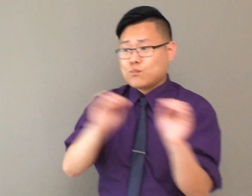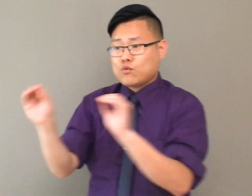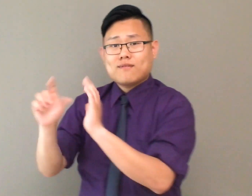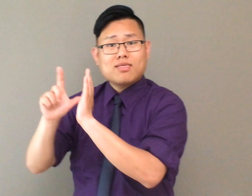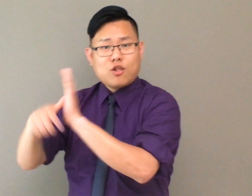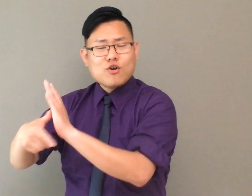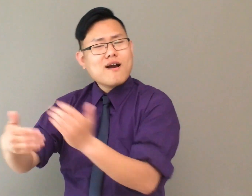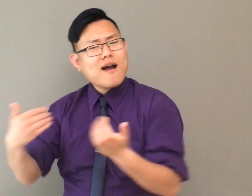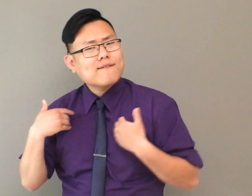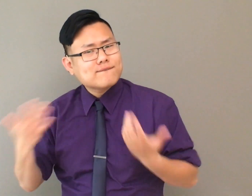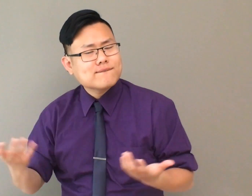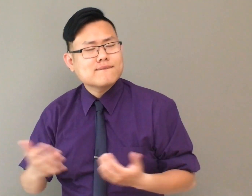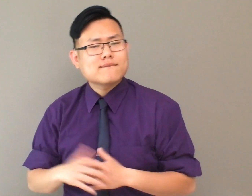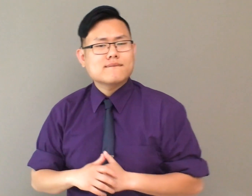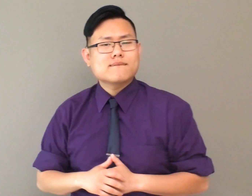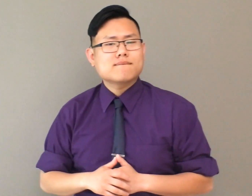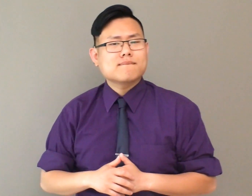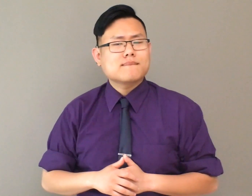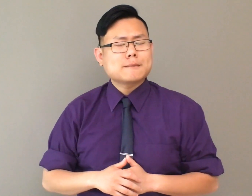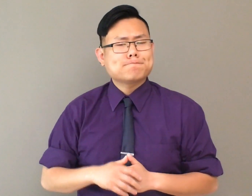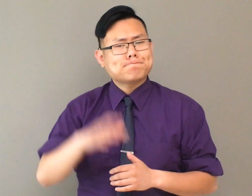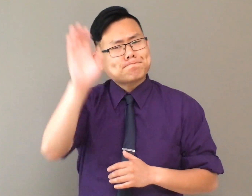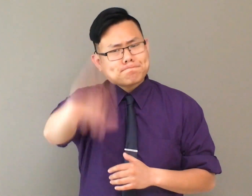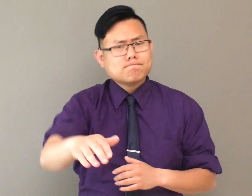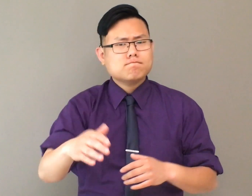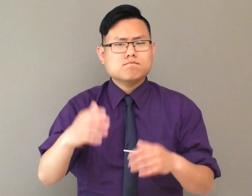another state ended up with access to those services.